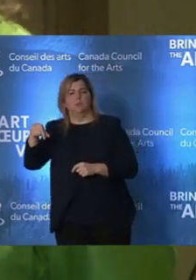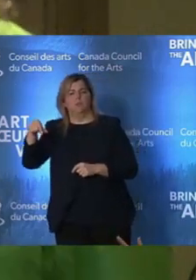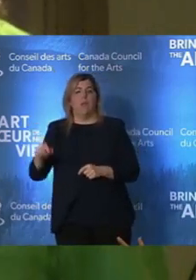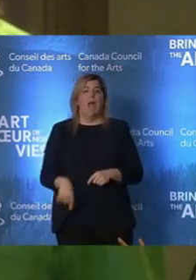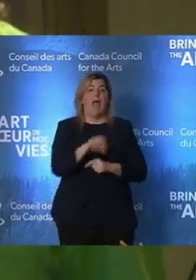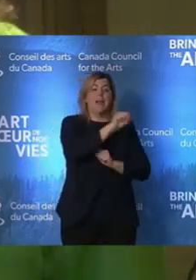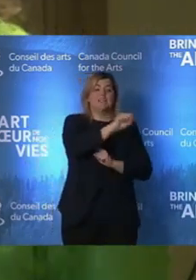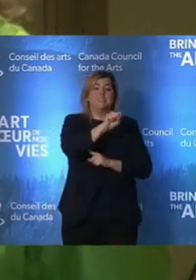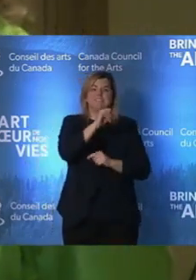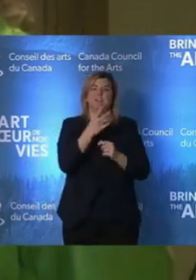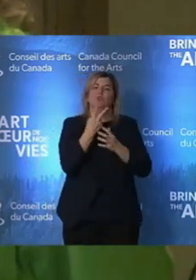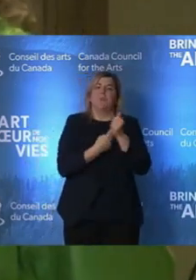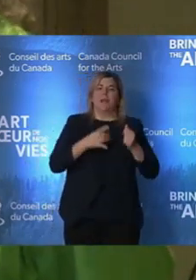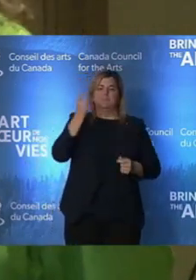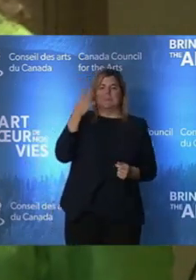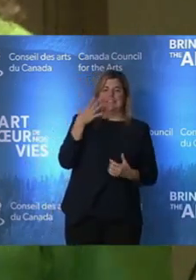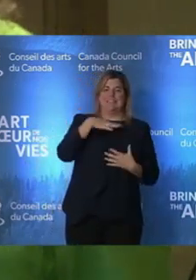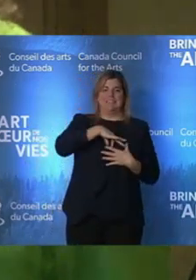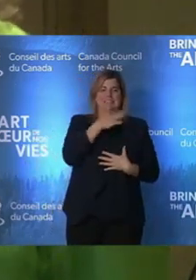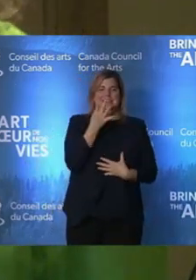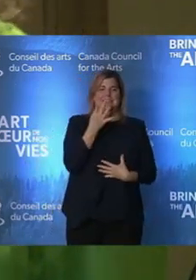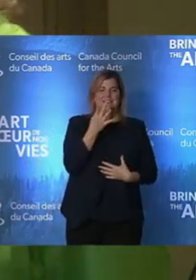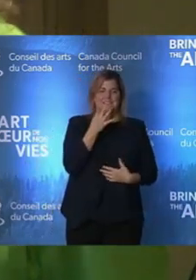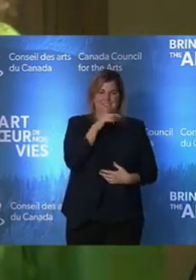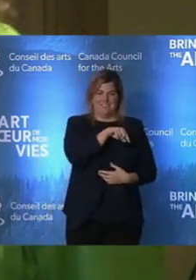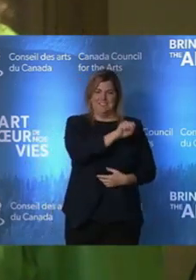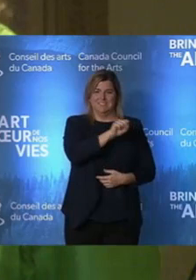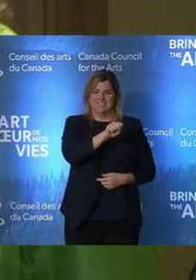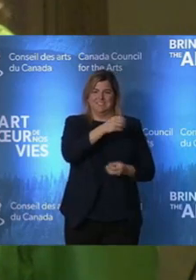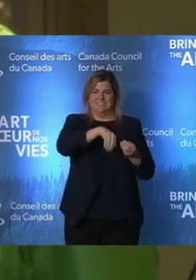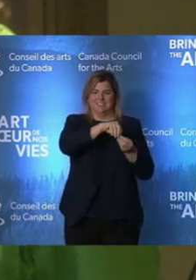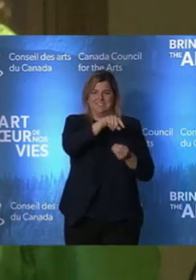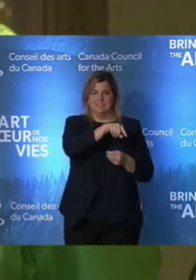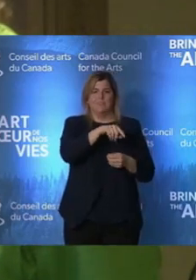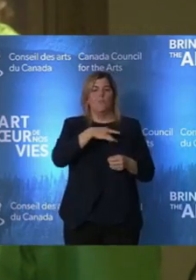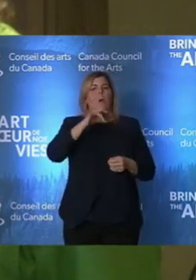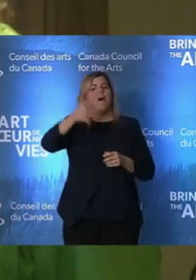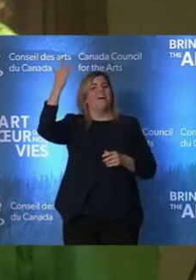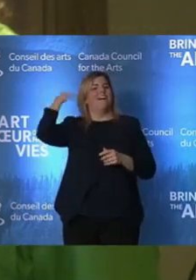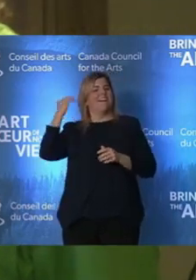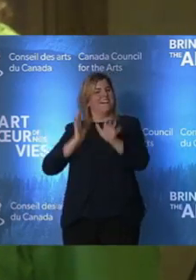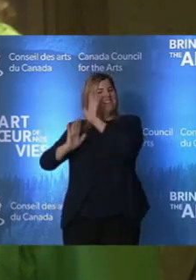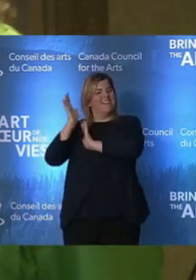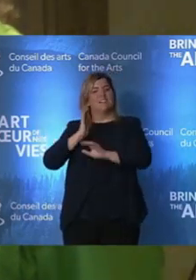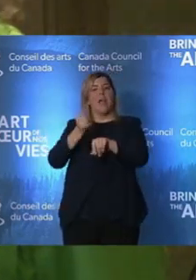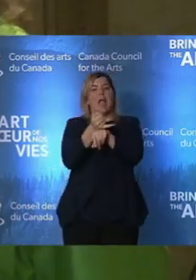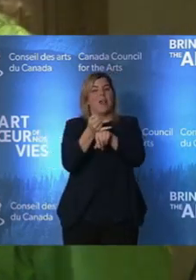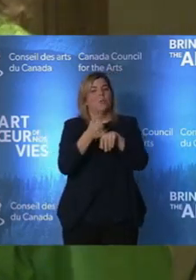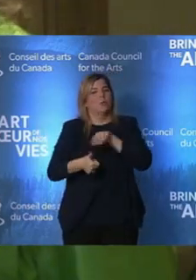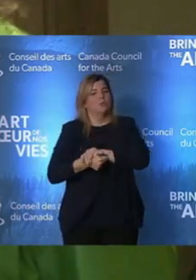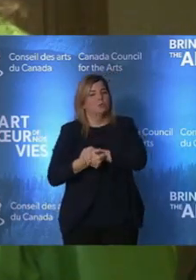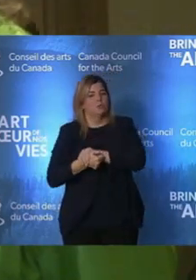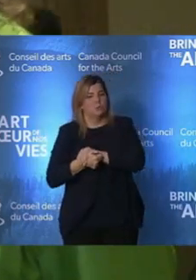who were on this Turtle Island long before colonialism came over, so it is my suggestion.